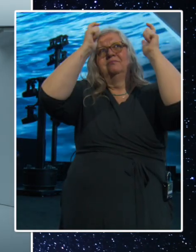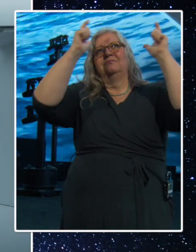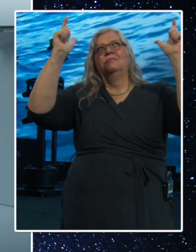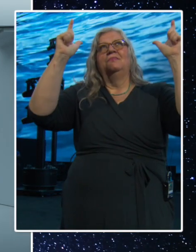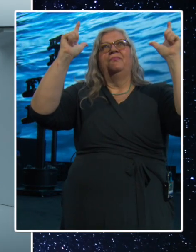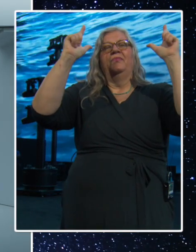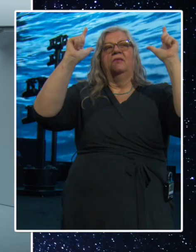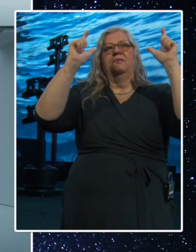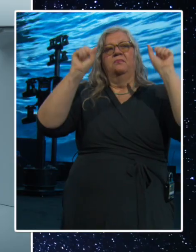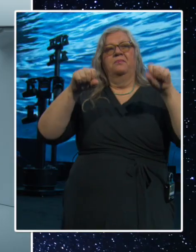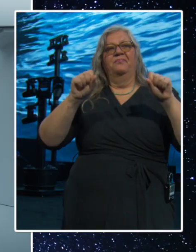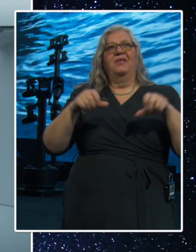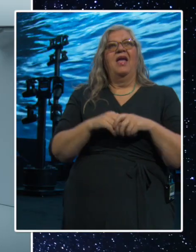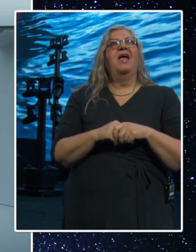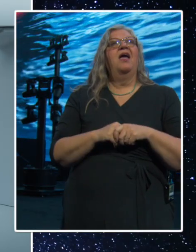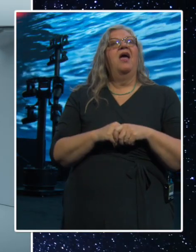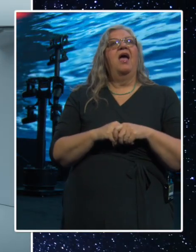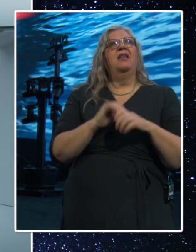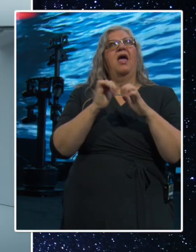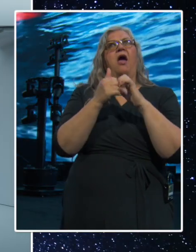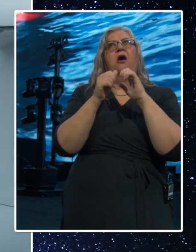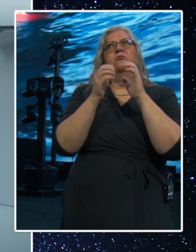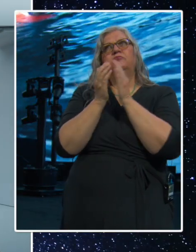and how far travel can take you.